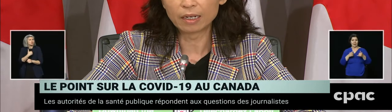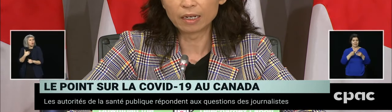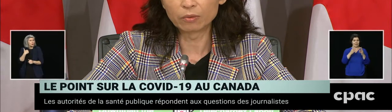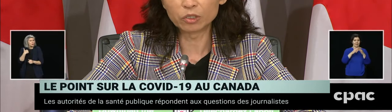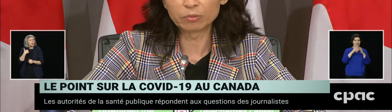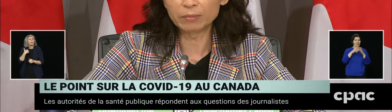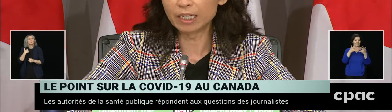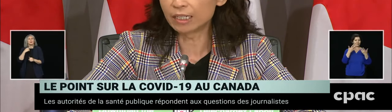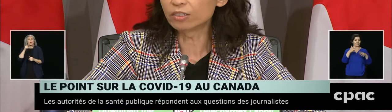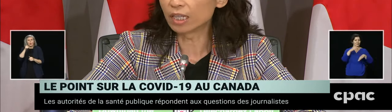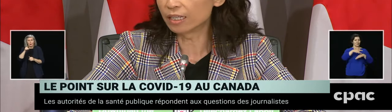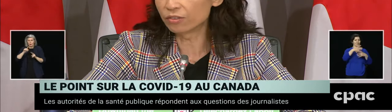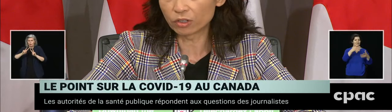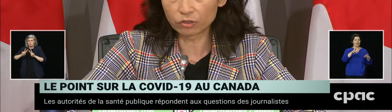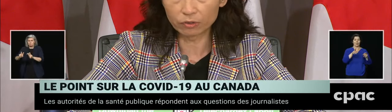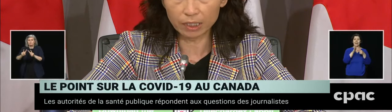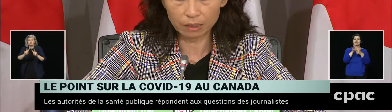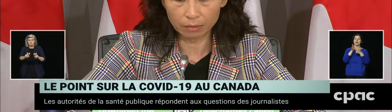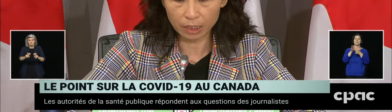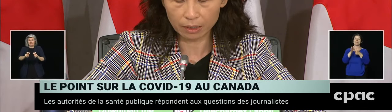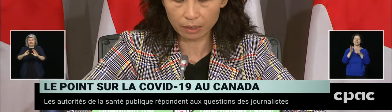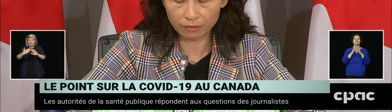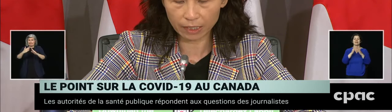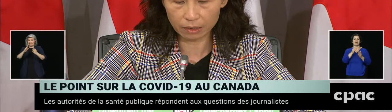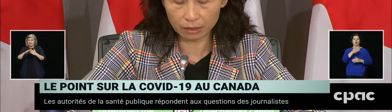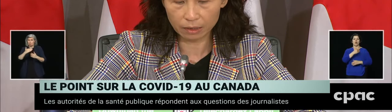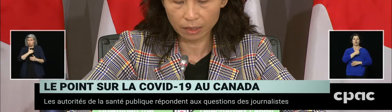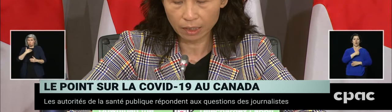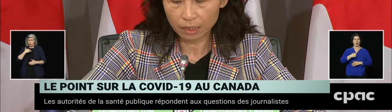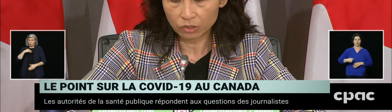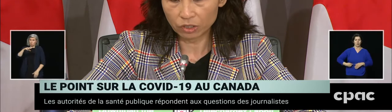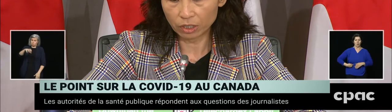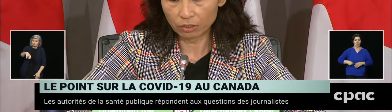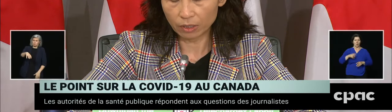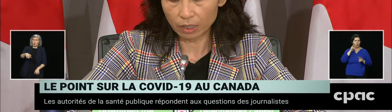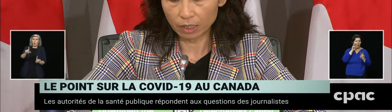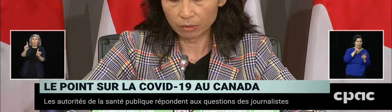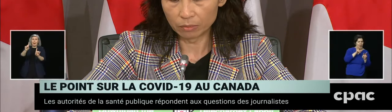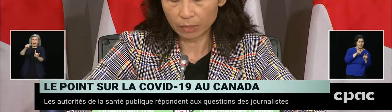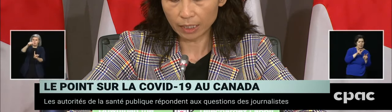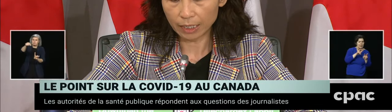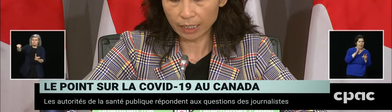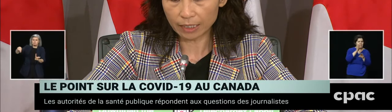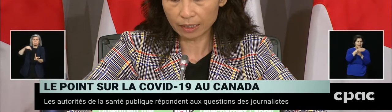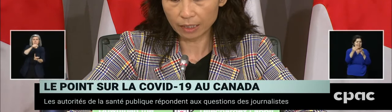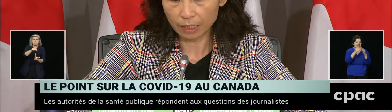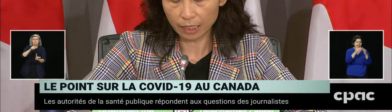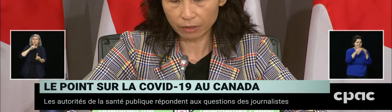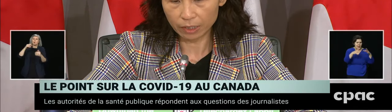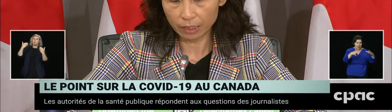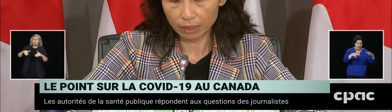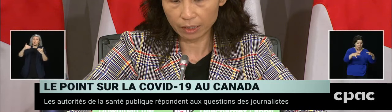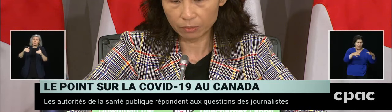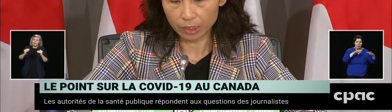CAN SEE, SOME CITIES HAVE ALREADY DONE IT, LOOK TORONTO, TO LOOK AT WHETHER SPECIFIC